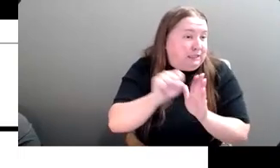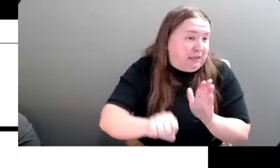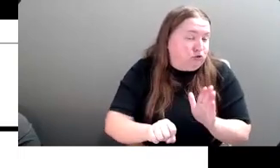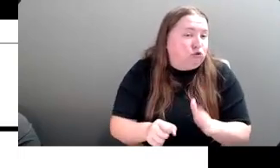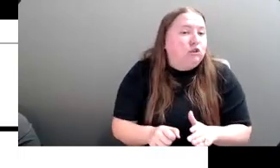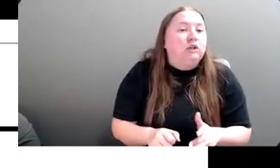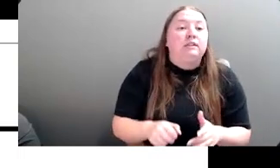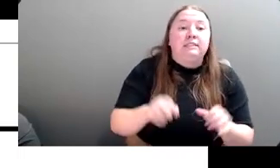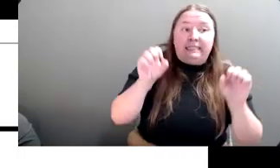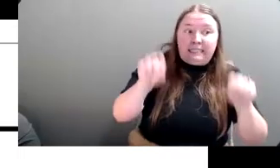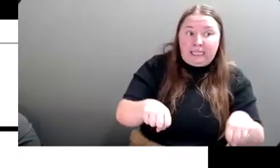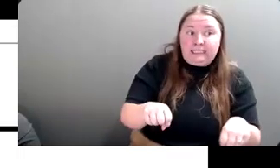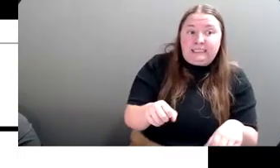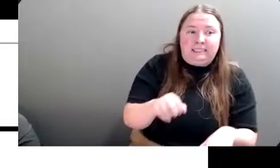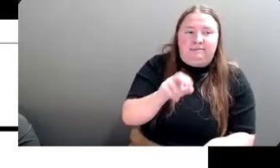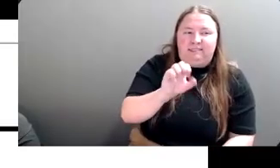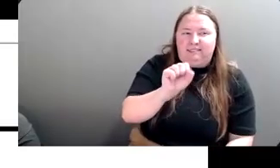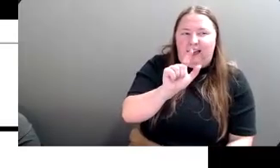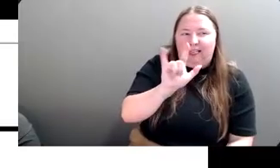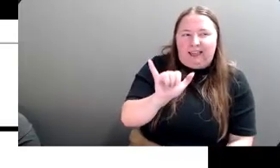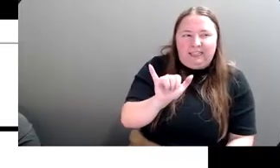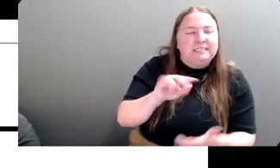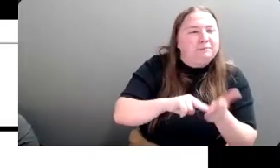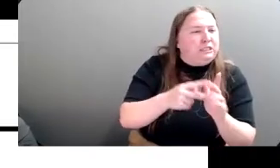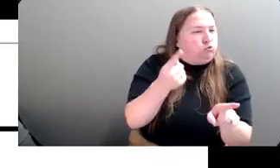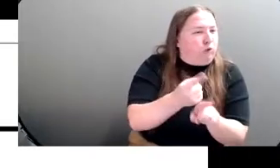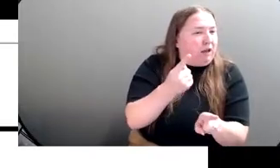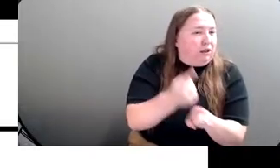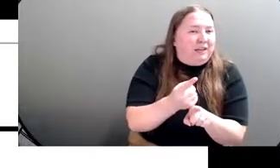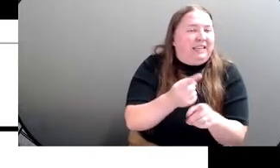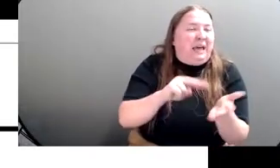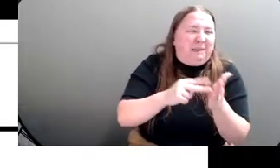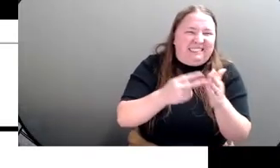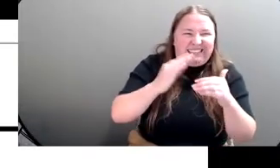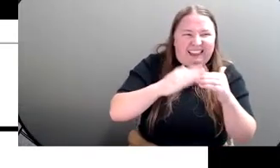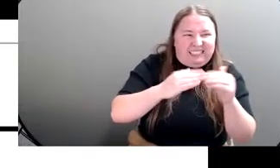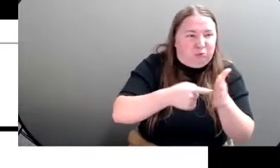So the idea is that this is regular and regular usually means every week.